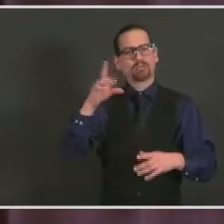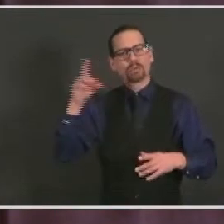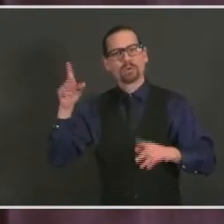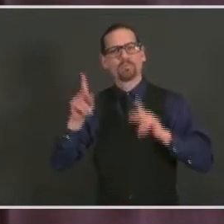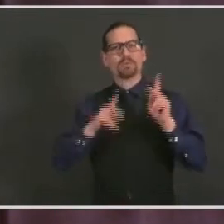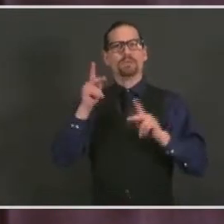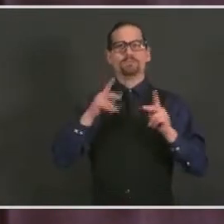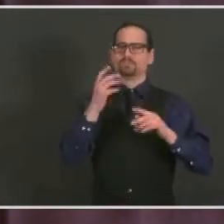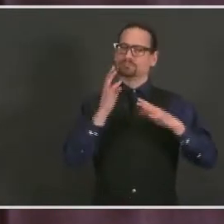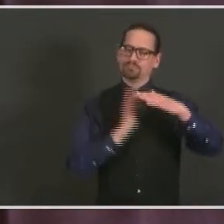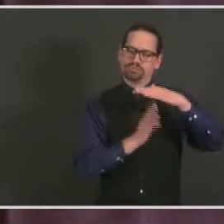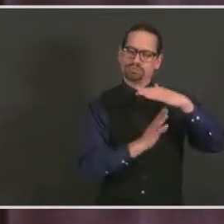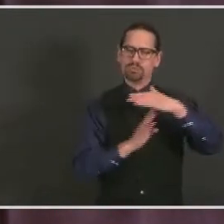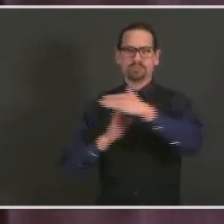INDIVIDUALS PER HOUR THROUGH